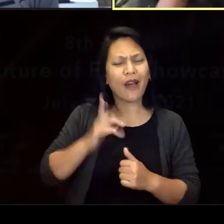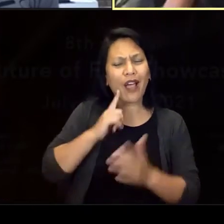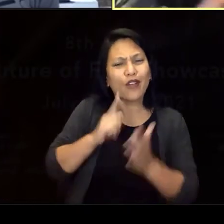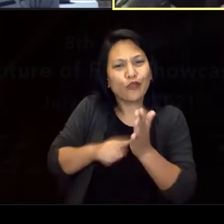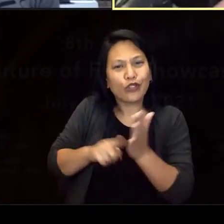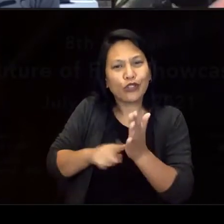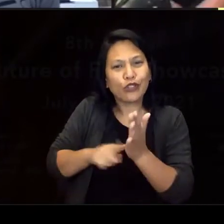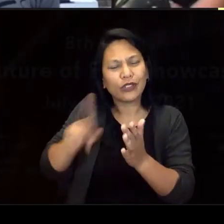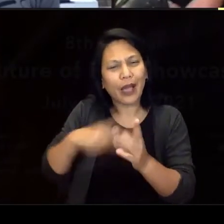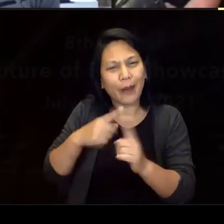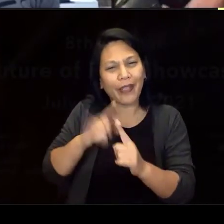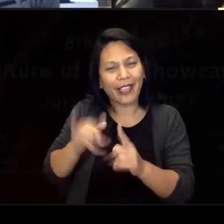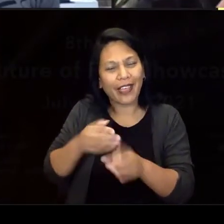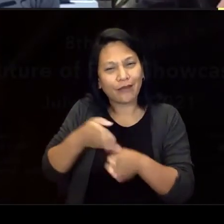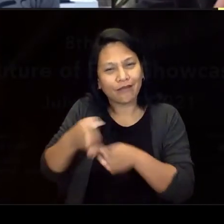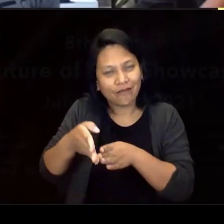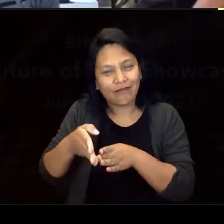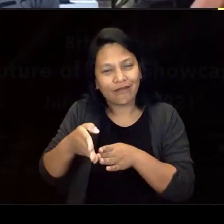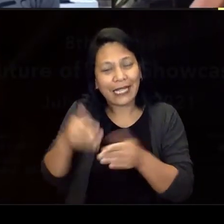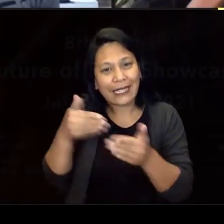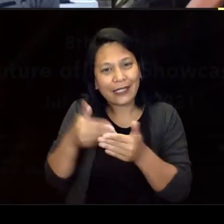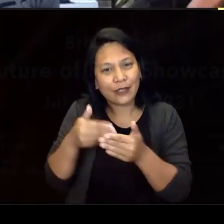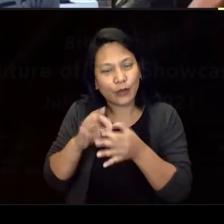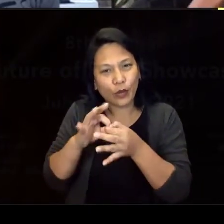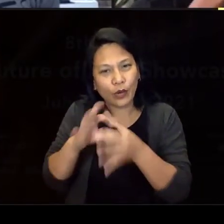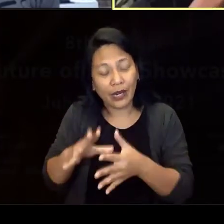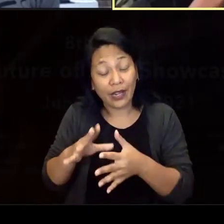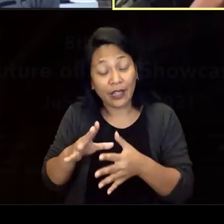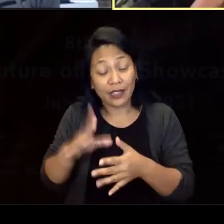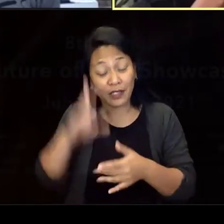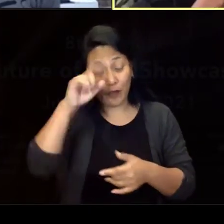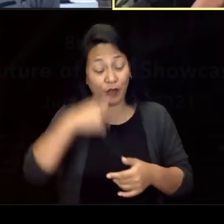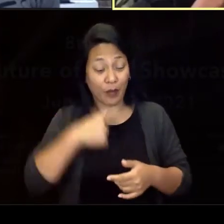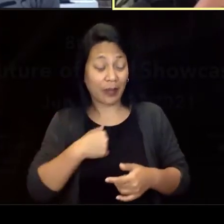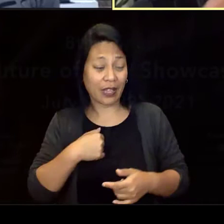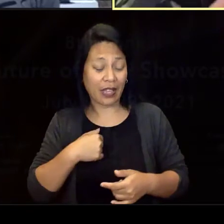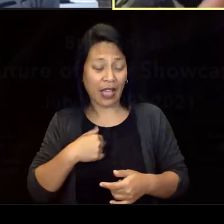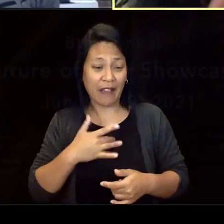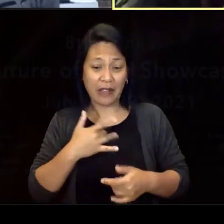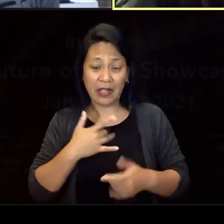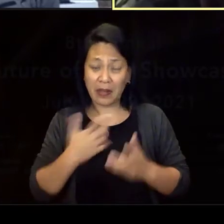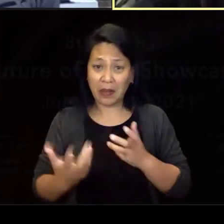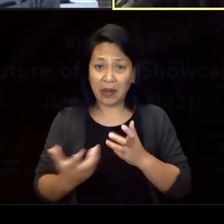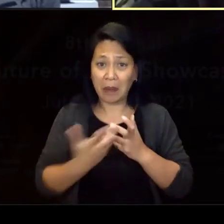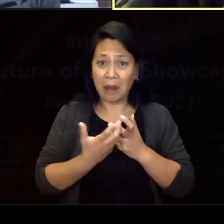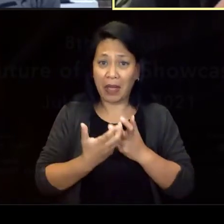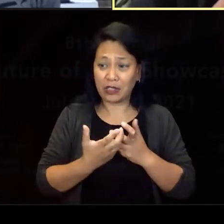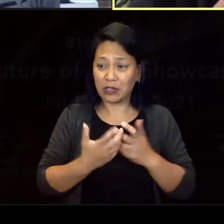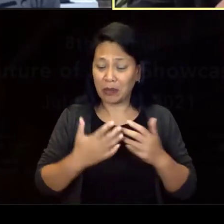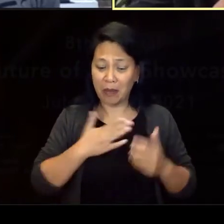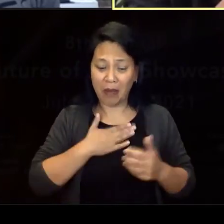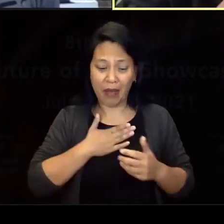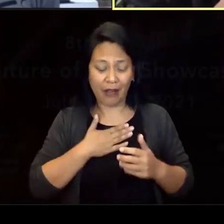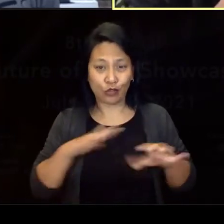little bit, because I also think that it would work for me, as one of my jobs, one of my many jobs.